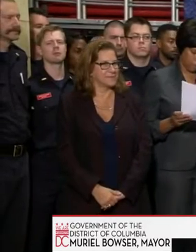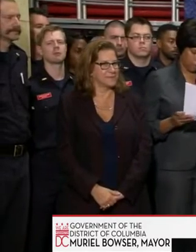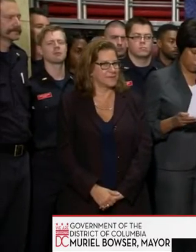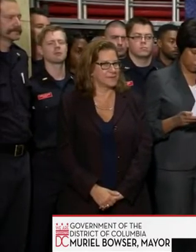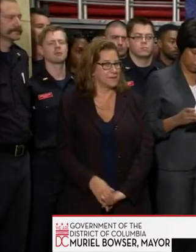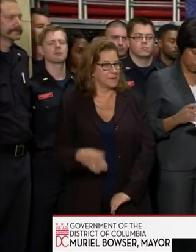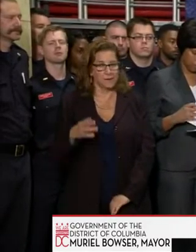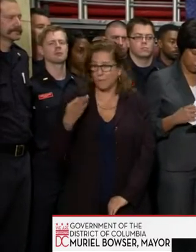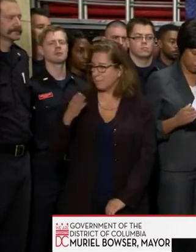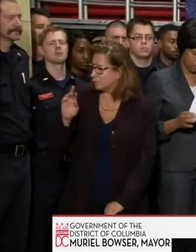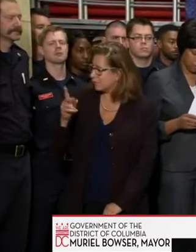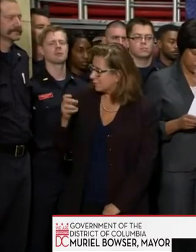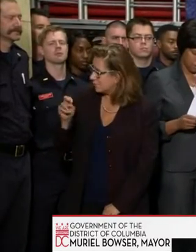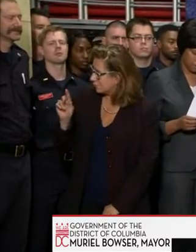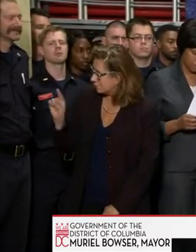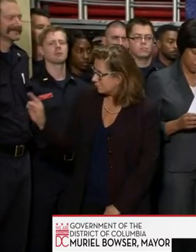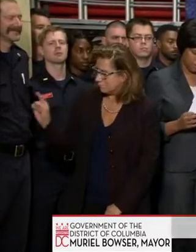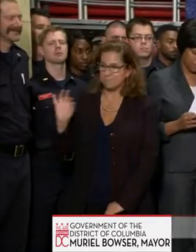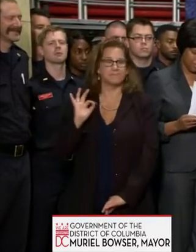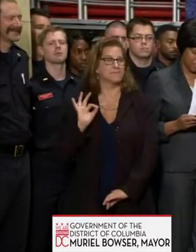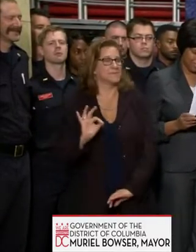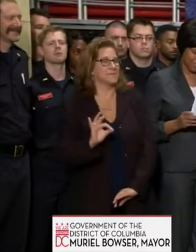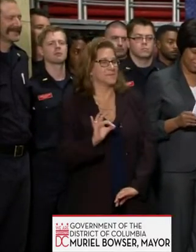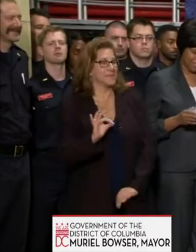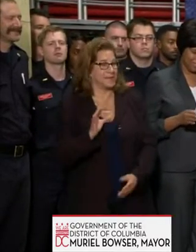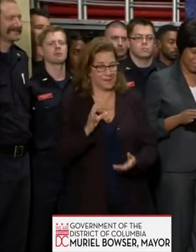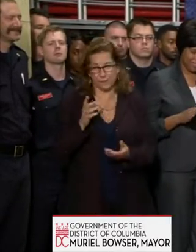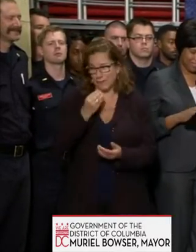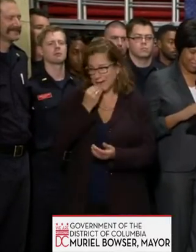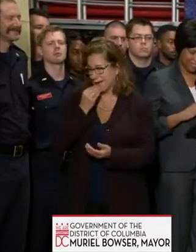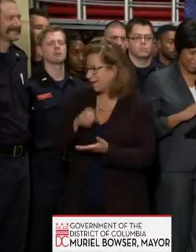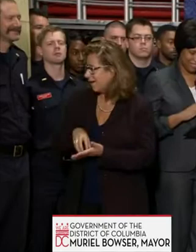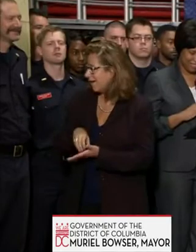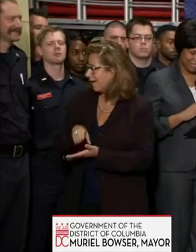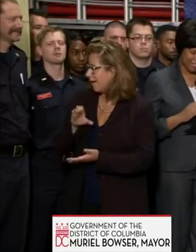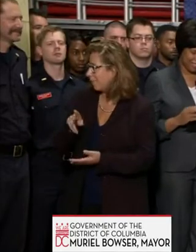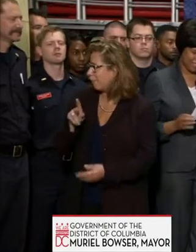OPEN THOSE OUT OF THE PUBLIC HERE THEN YOU CAN ENJOY THOSE